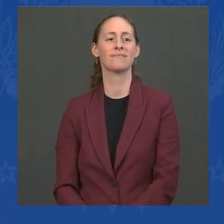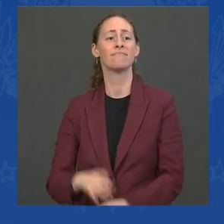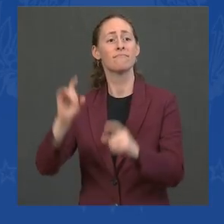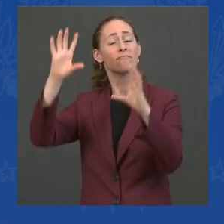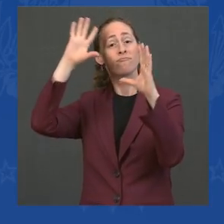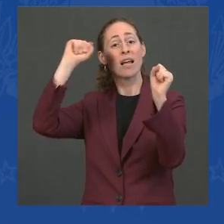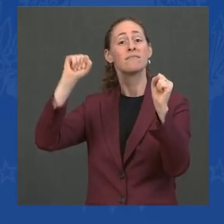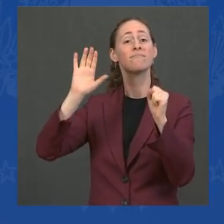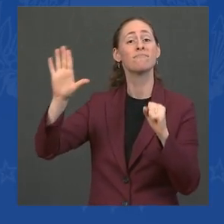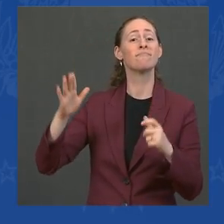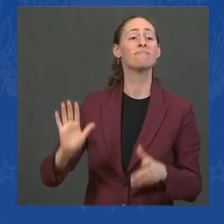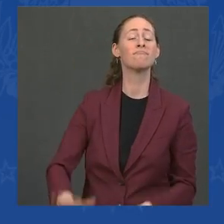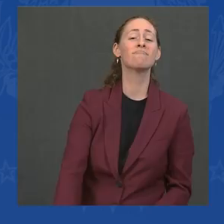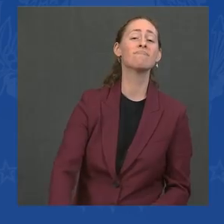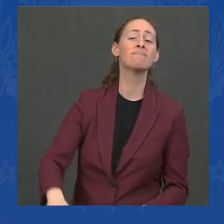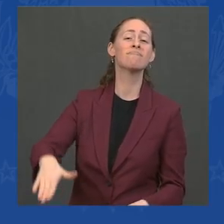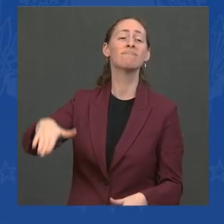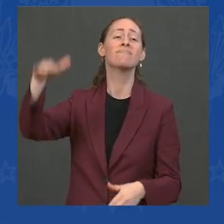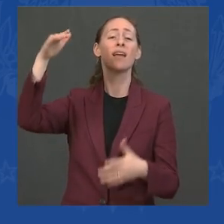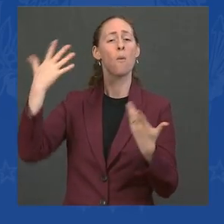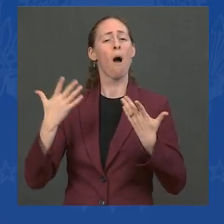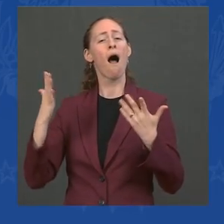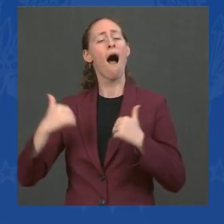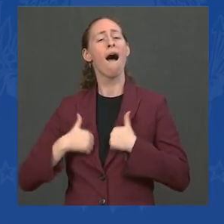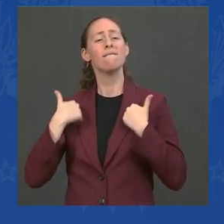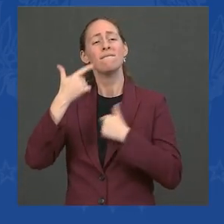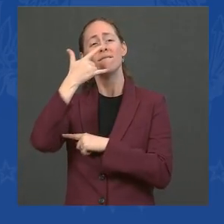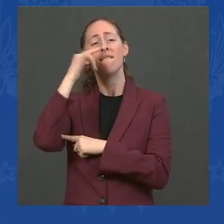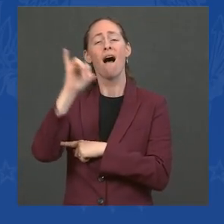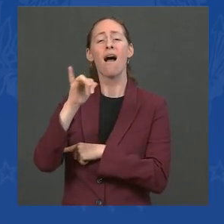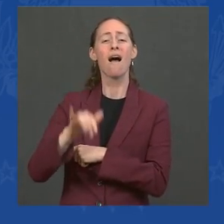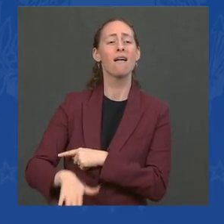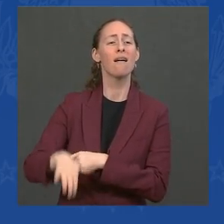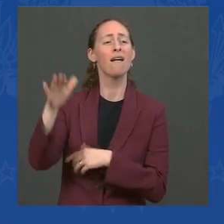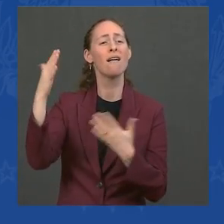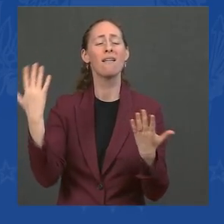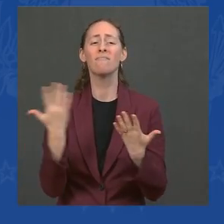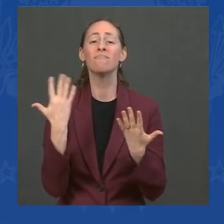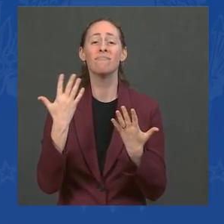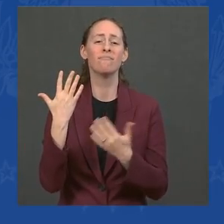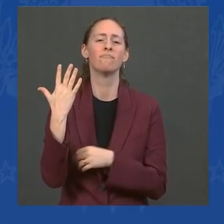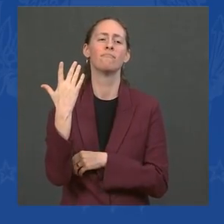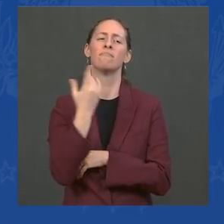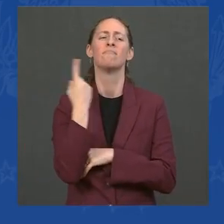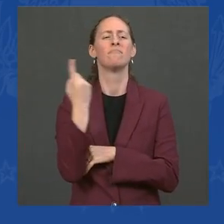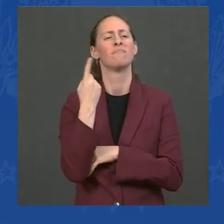His life story embodies goodness, grit and resilience,